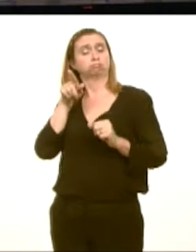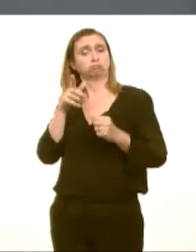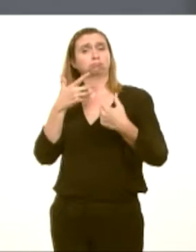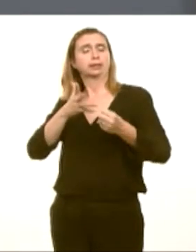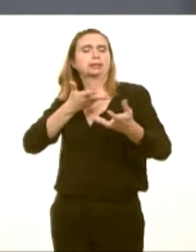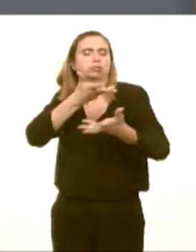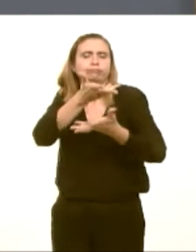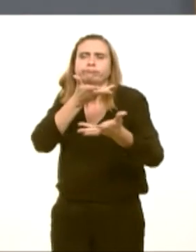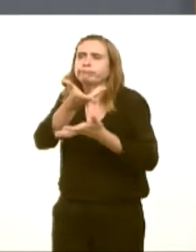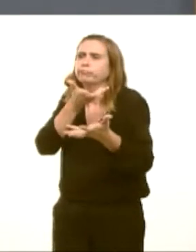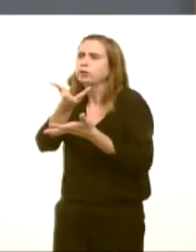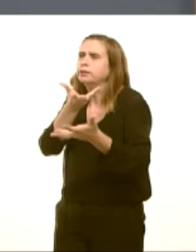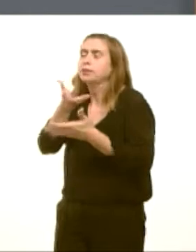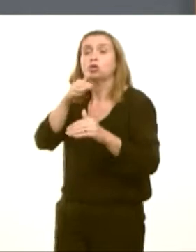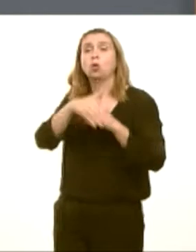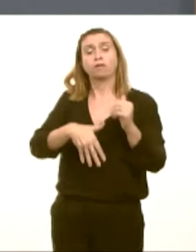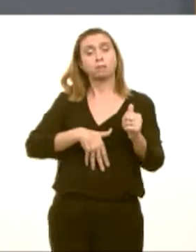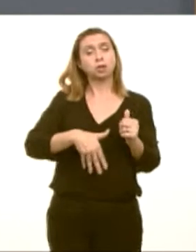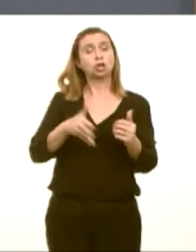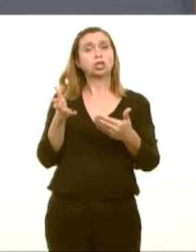of maternity services in the north closed.